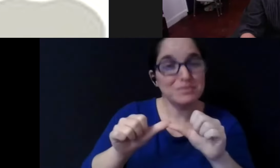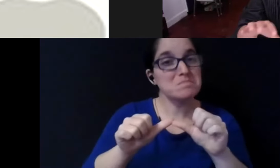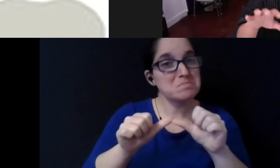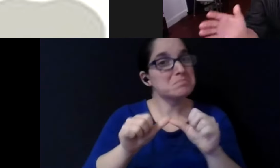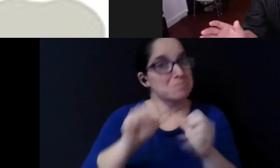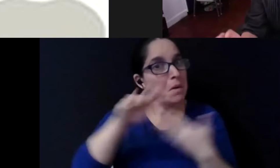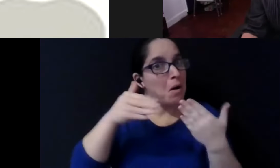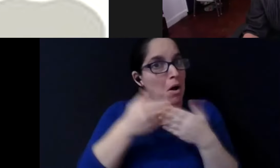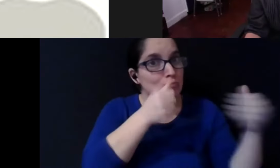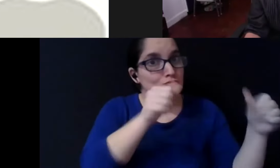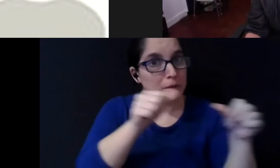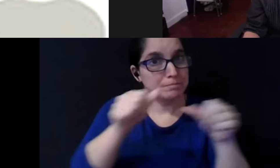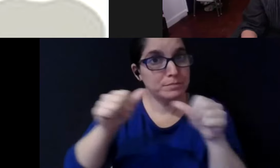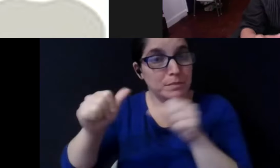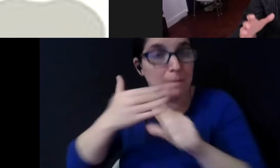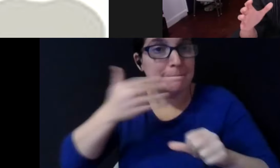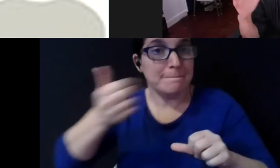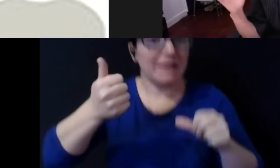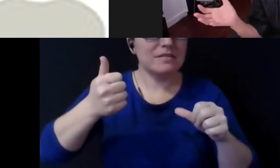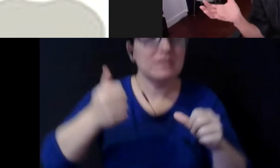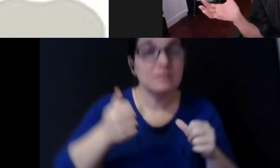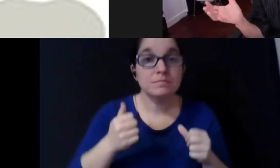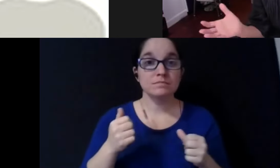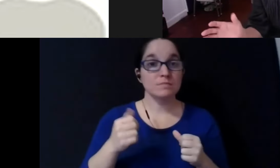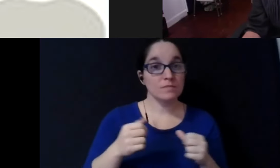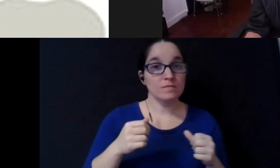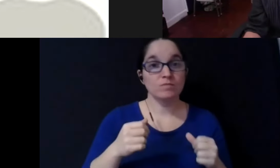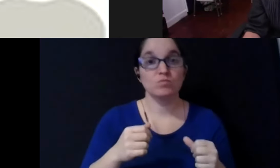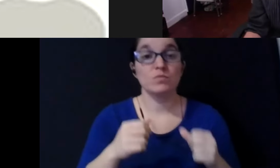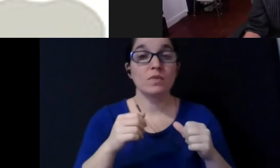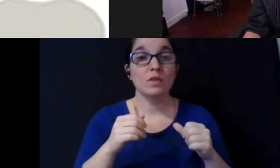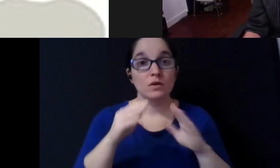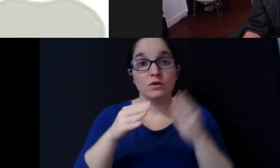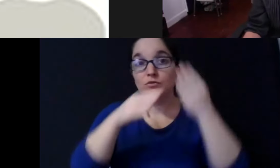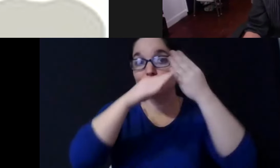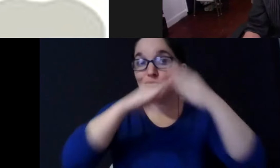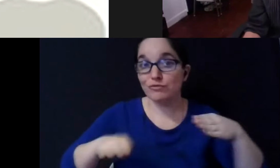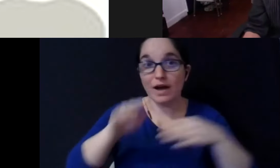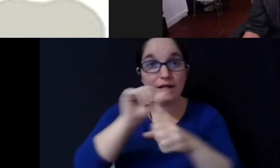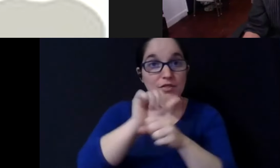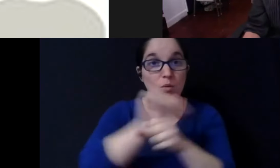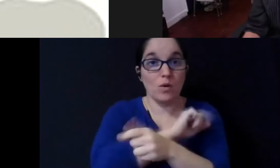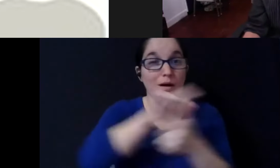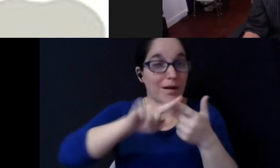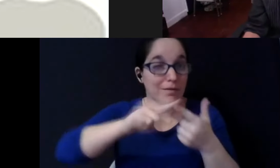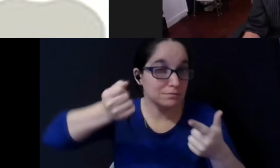sometimes divide up the job and try to grasp the flow so another student teacher would have a 30